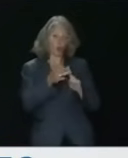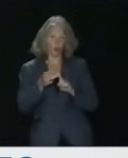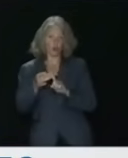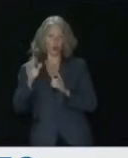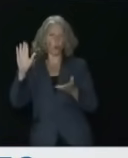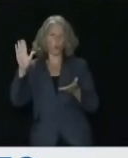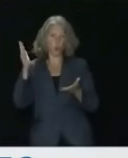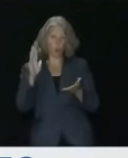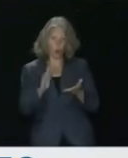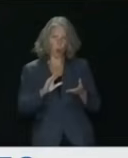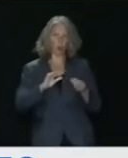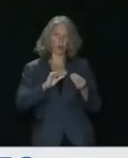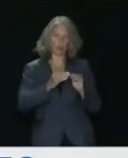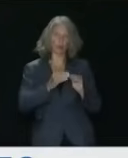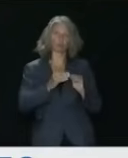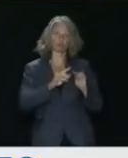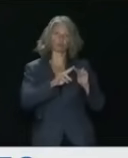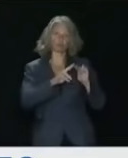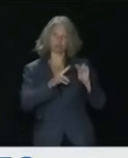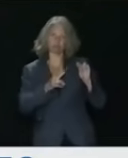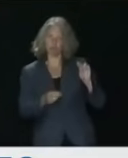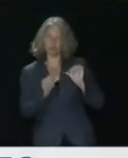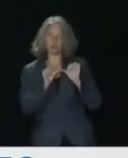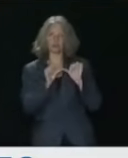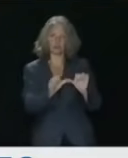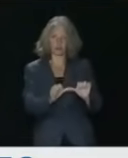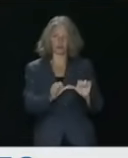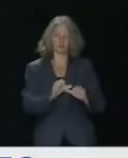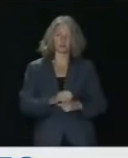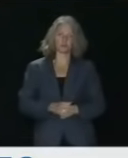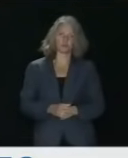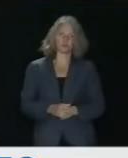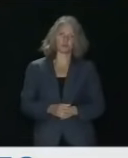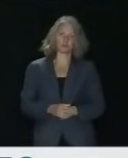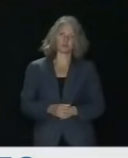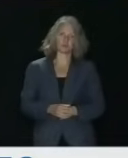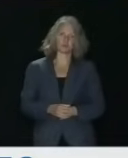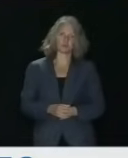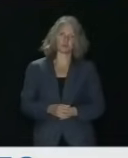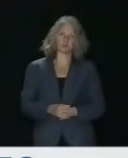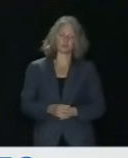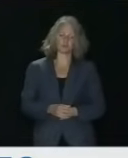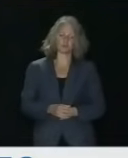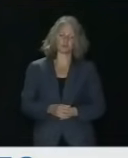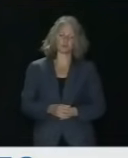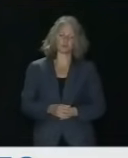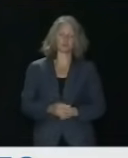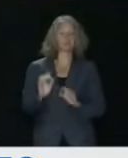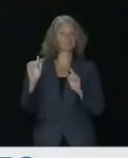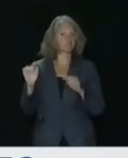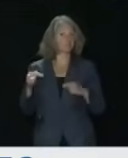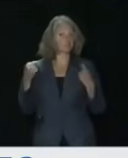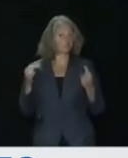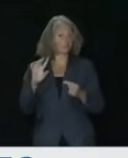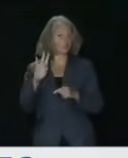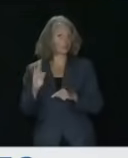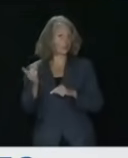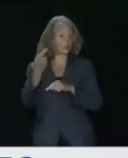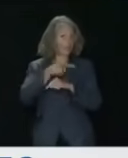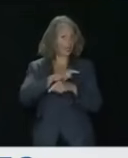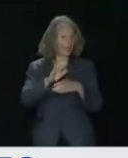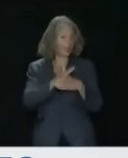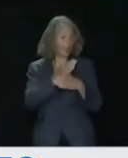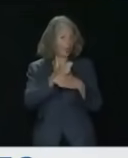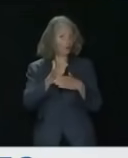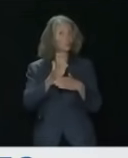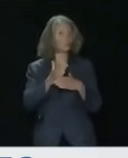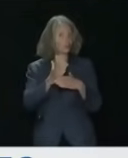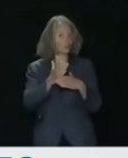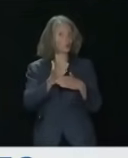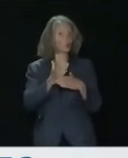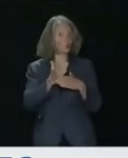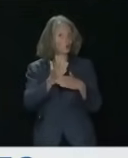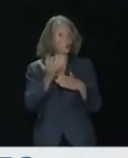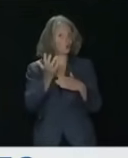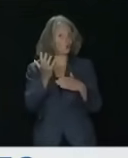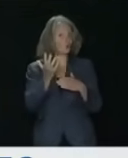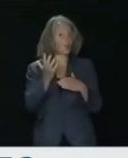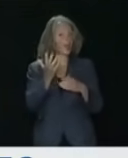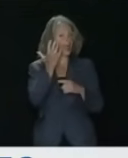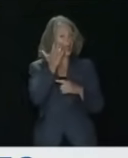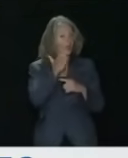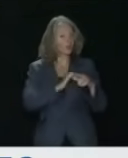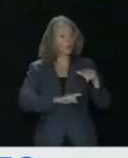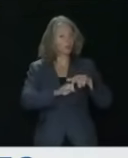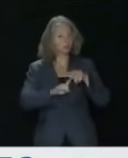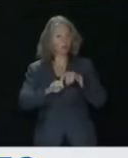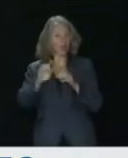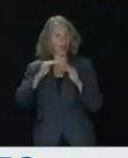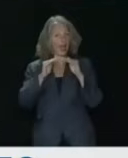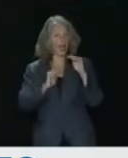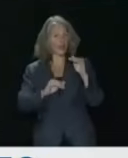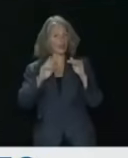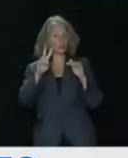[Speaking French]